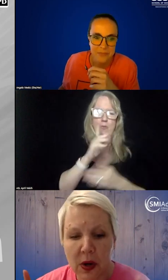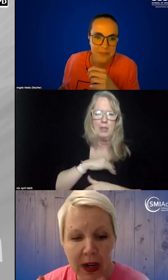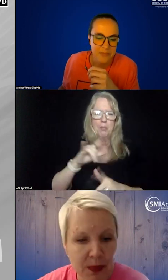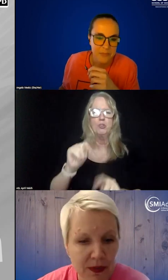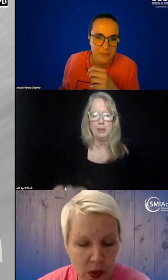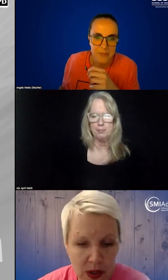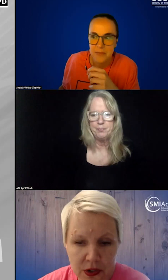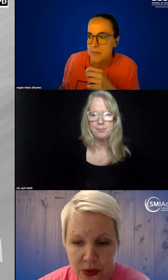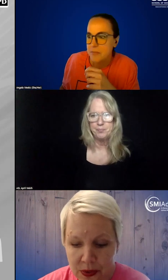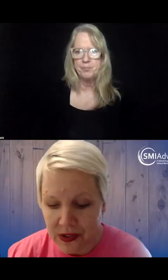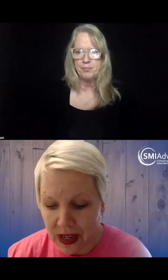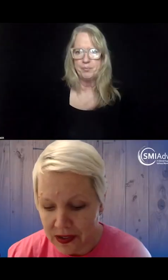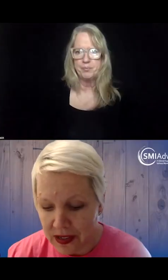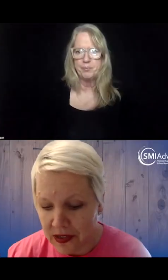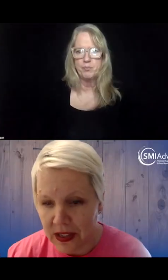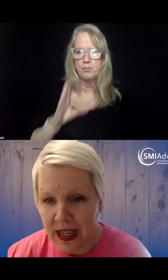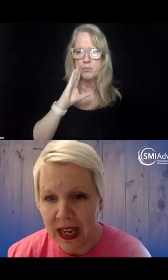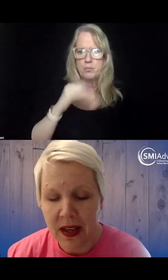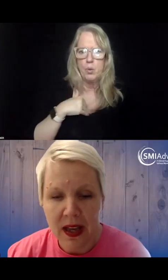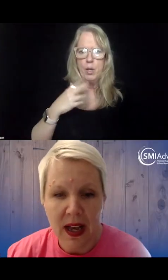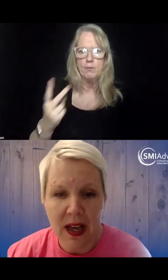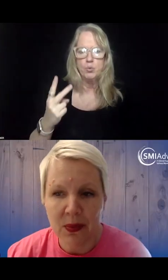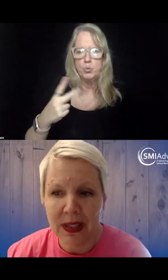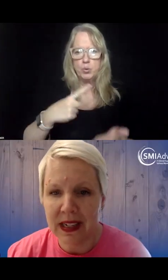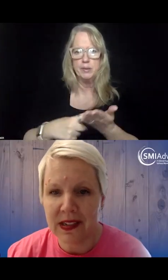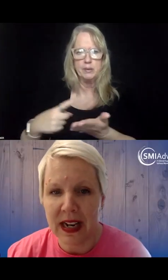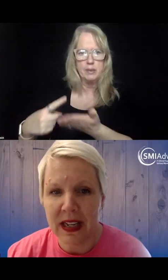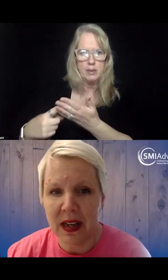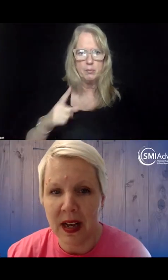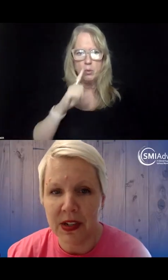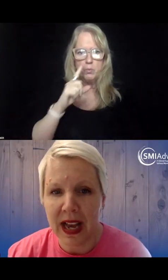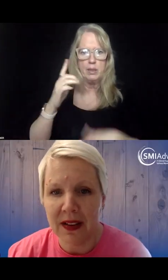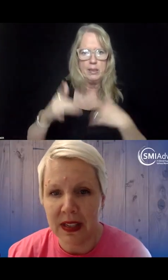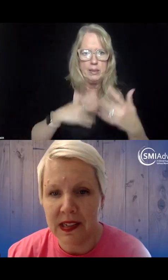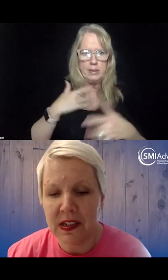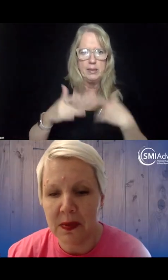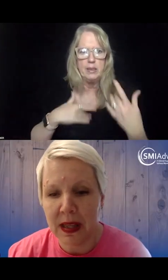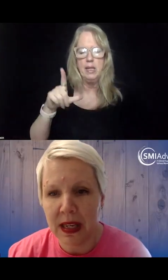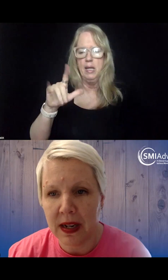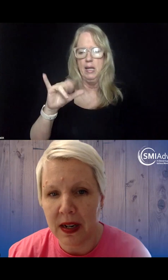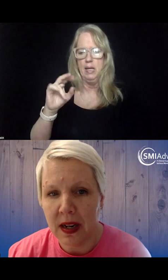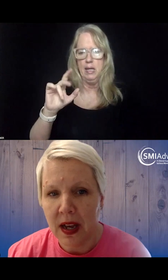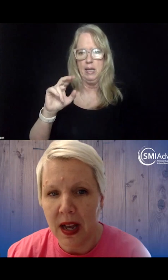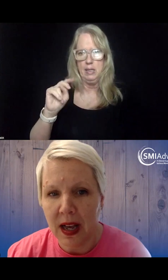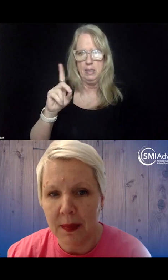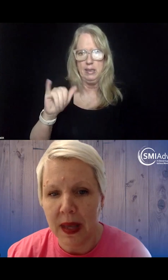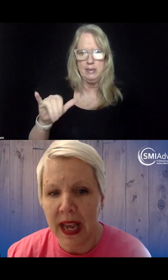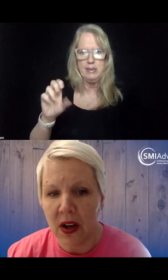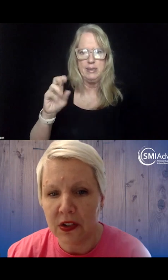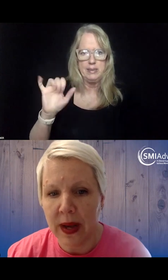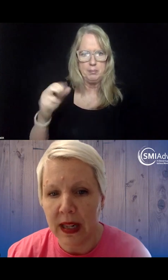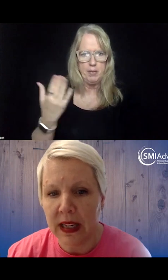I WANT TO BRING FORWARD THE TWO DISCUSSIONS TODAY. LYNDSAY AND ELLIOT.